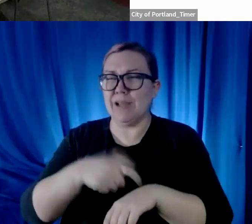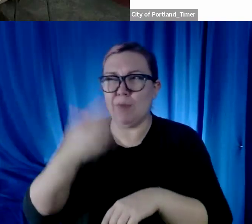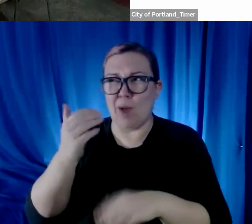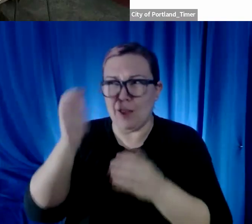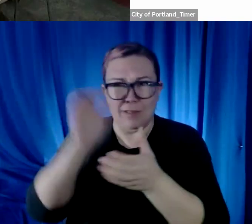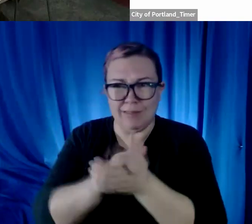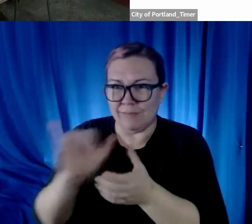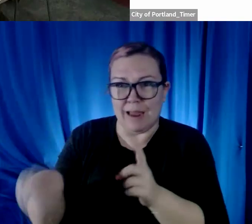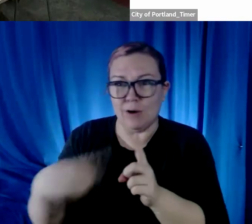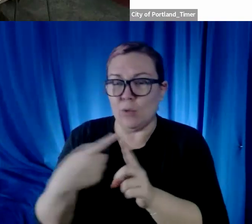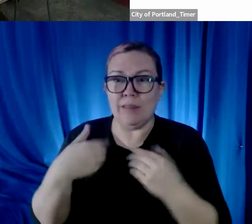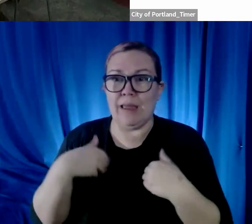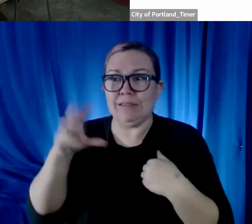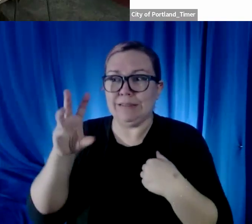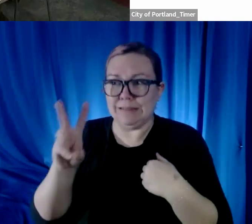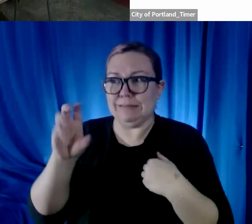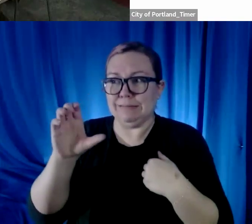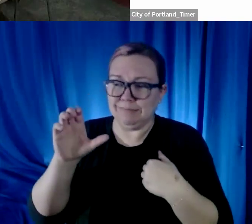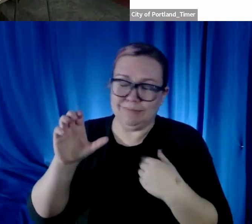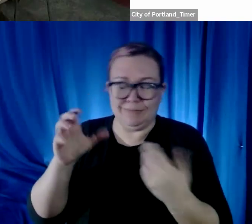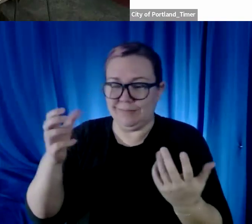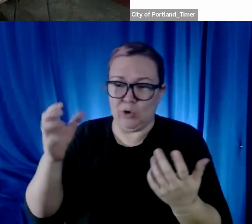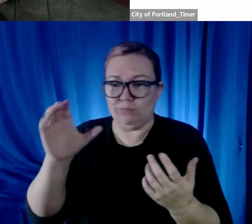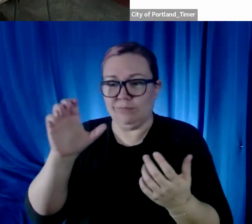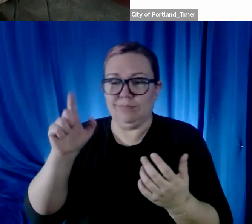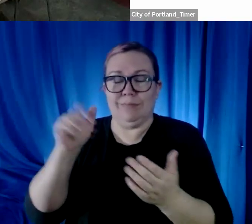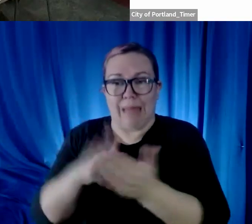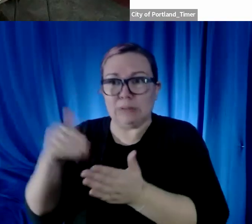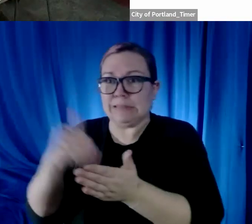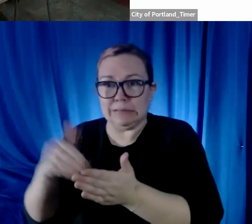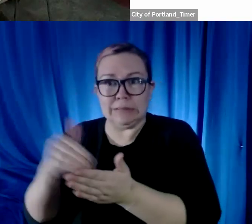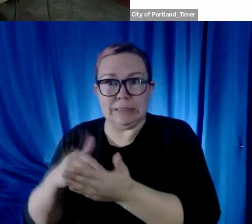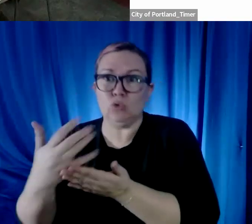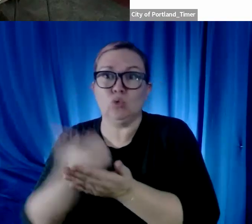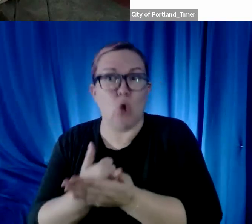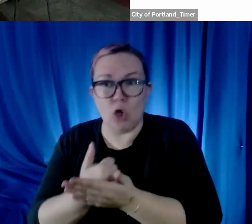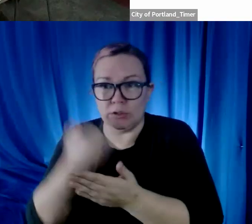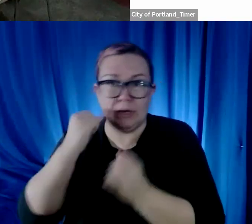When they get six figure salaries for slow walking it. Many Safety Bureau employees have an extractive relationship with the city.